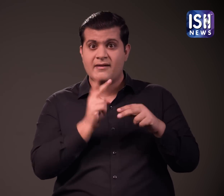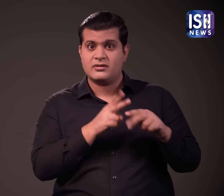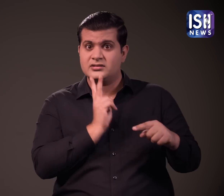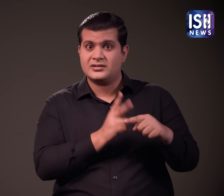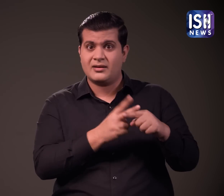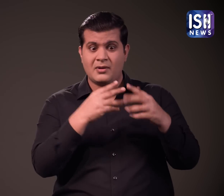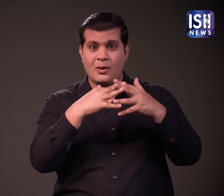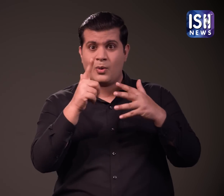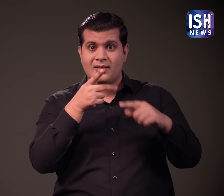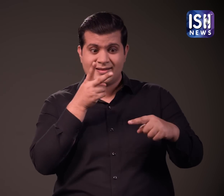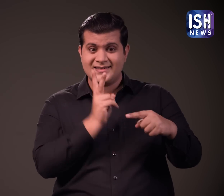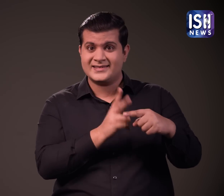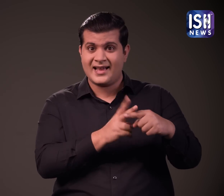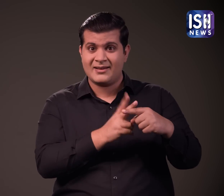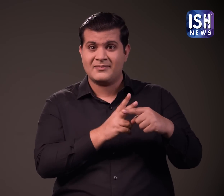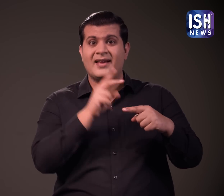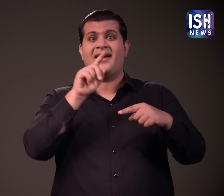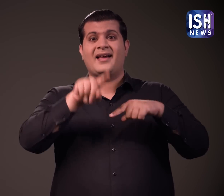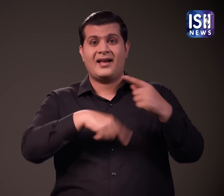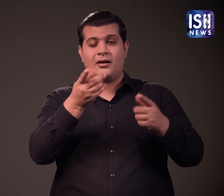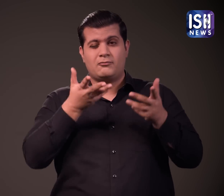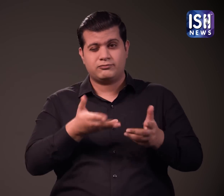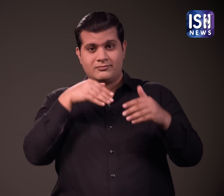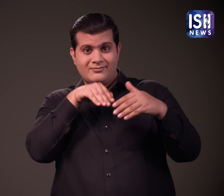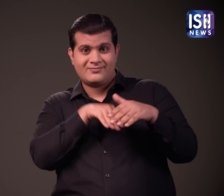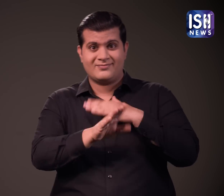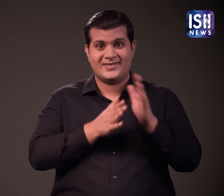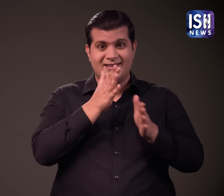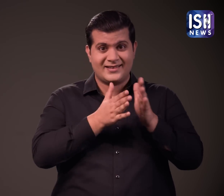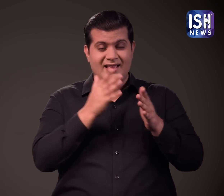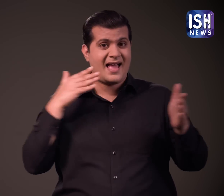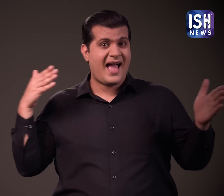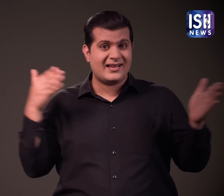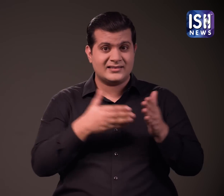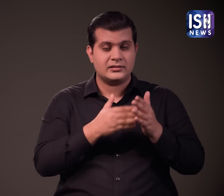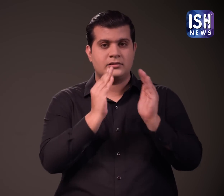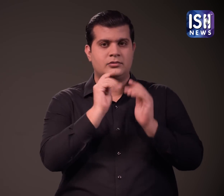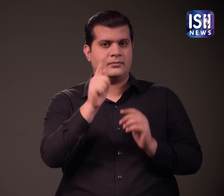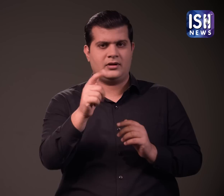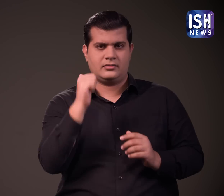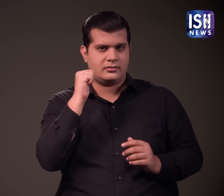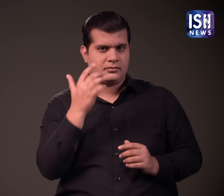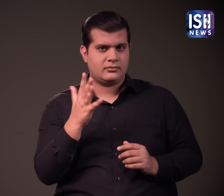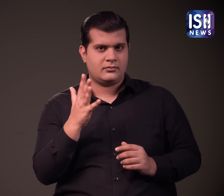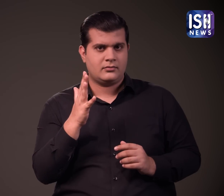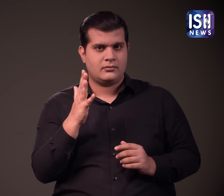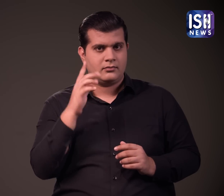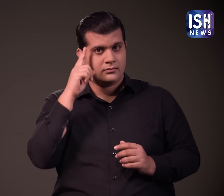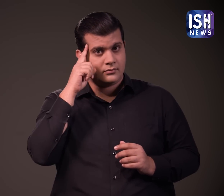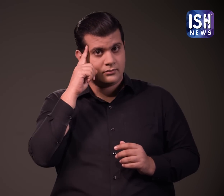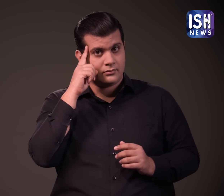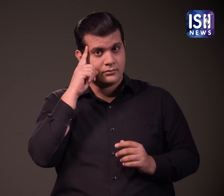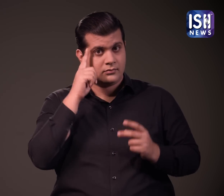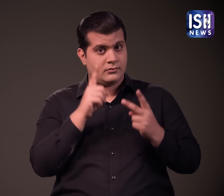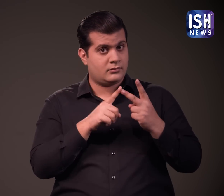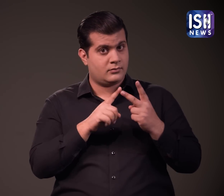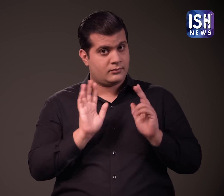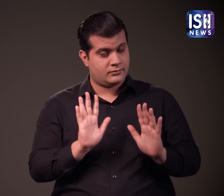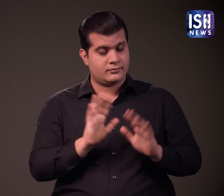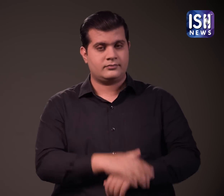However, if you board the train with a waitlisted ticket and if the train meets with an accident, you cannot claim insurance.